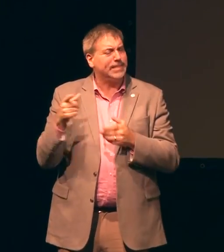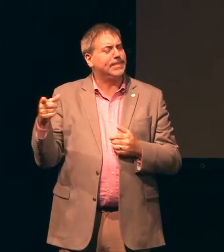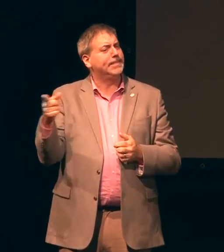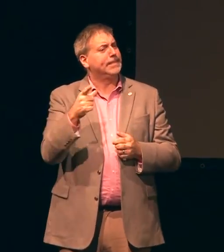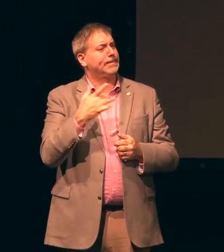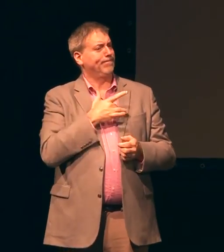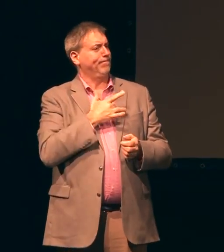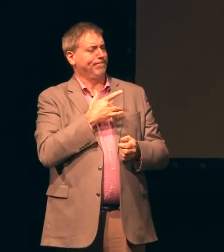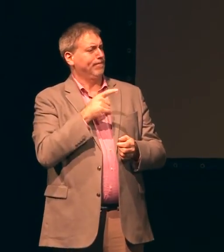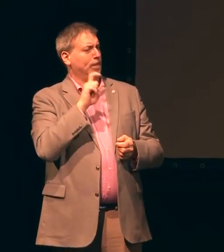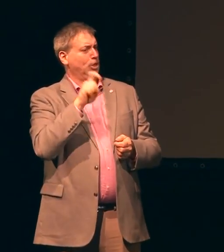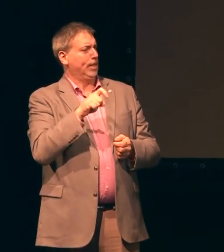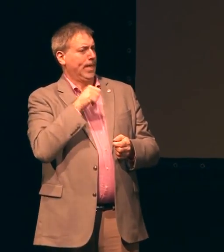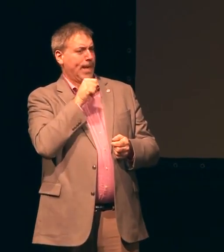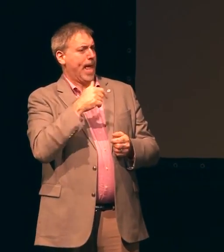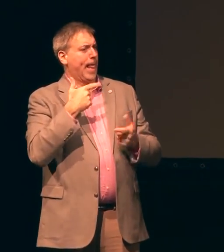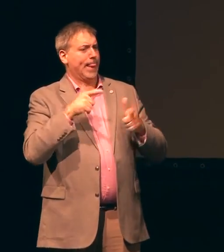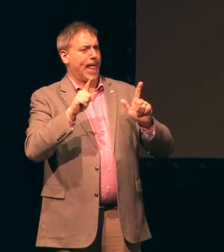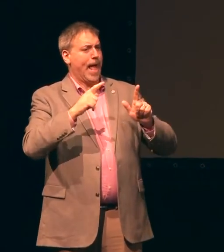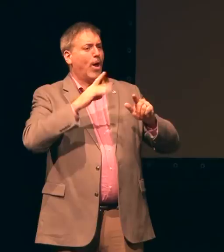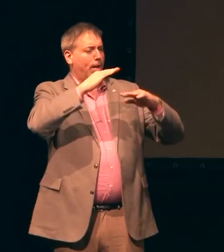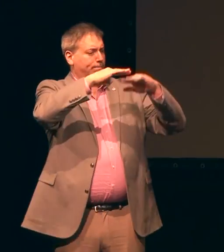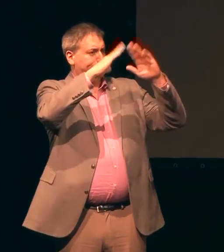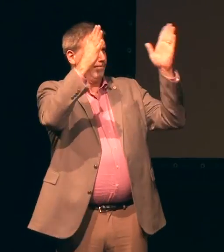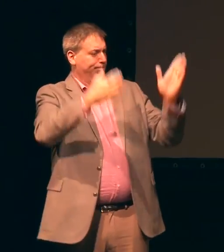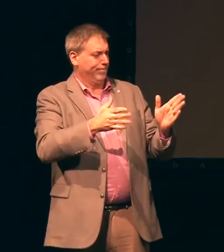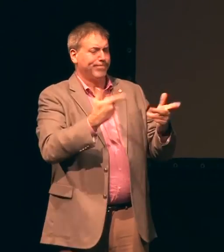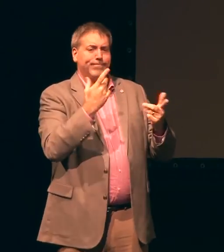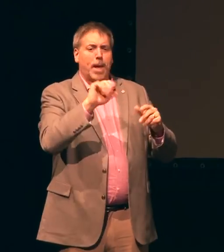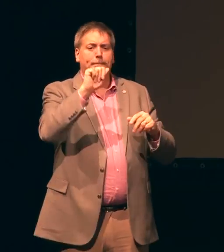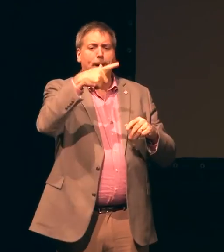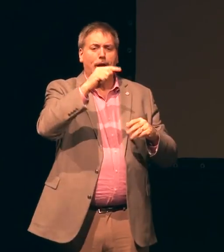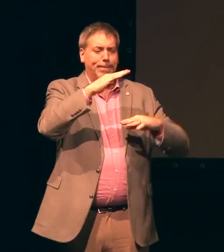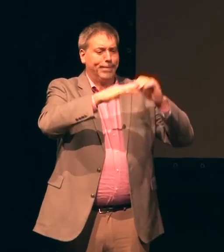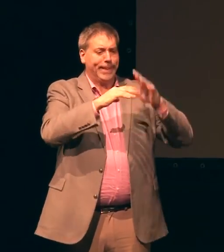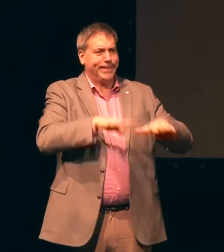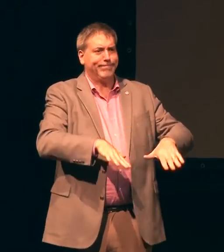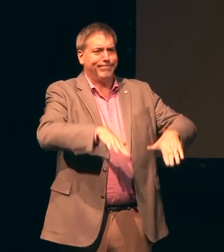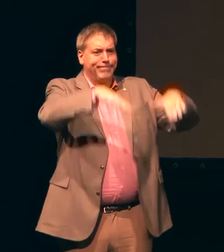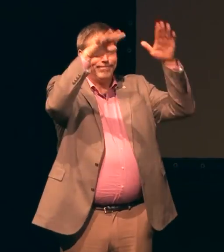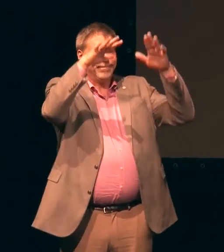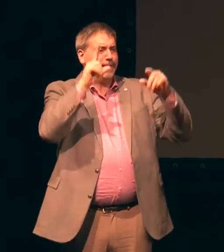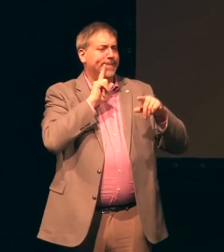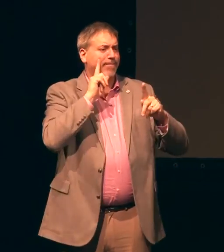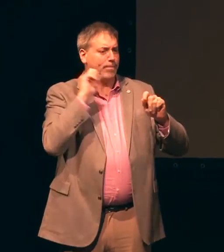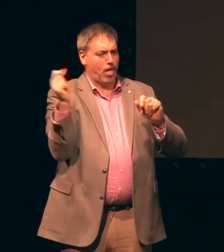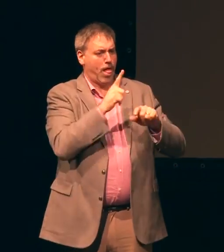negotiations with them expressing our concerns of not having access, having apartment